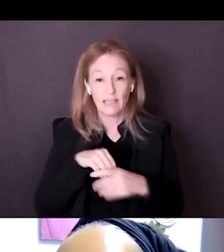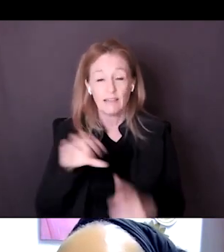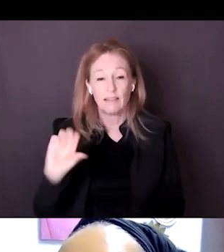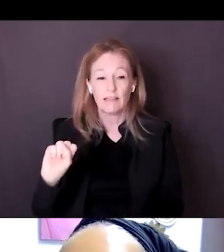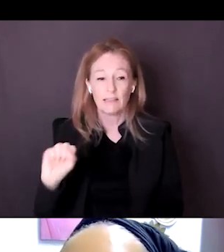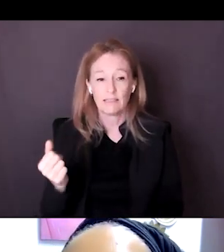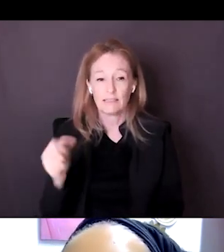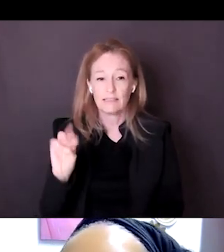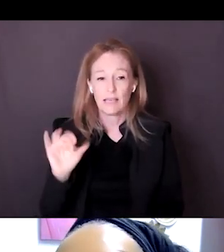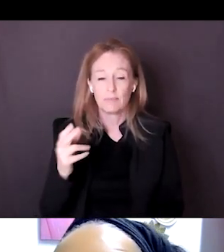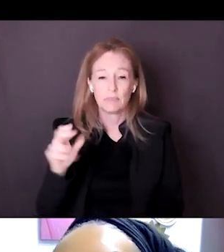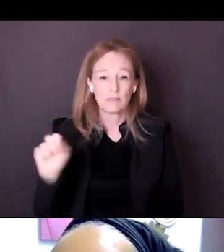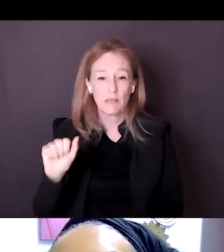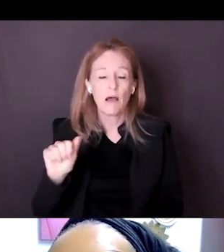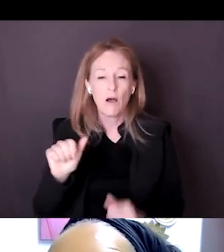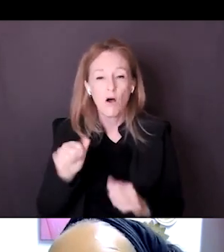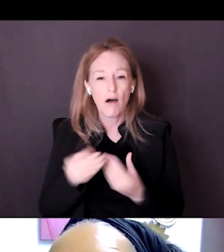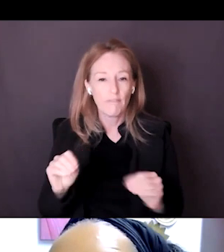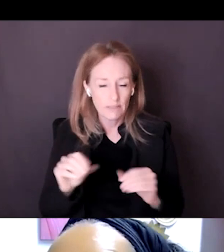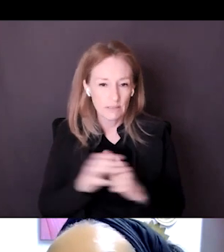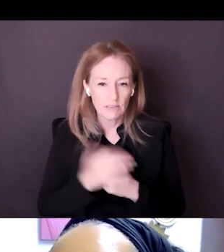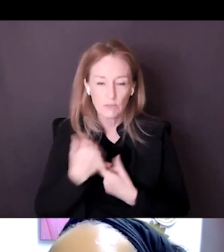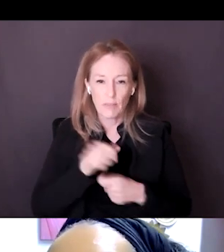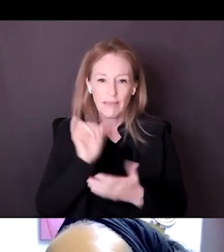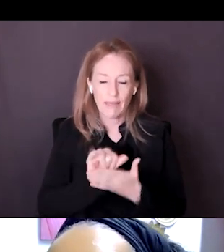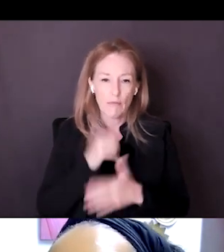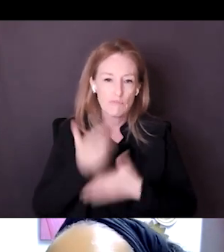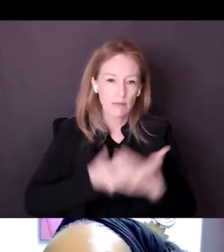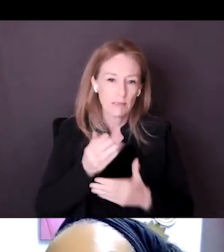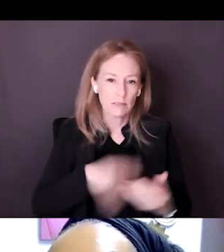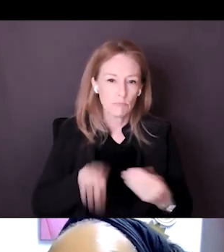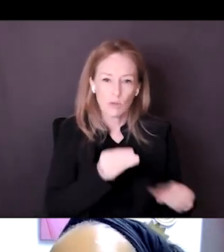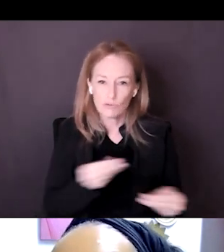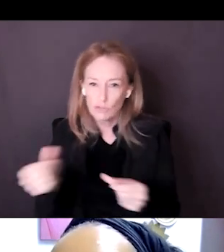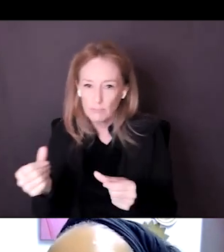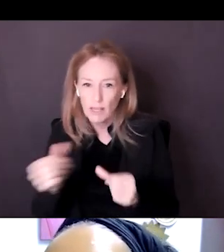STREAMLINED. ARE THERE TRAININGS AND THINGS THAT WE CAN IRON OUT